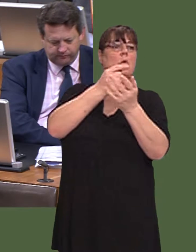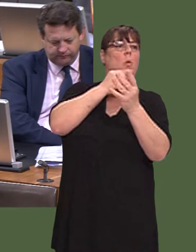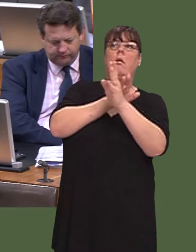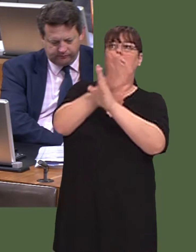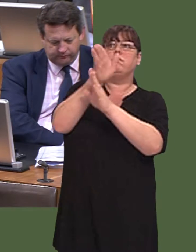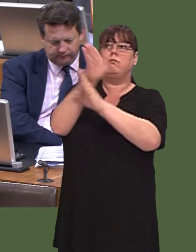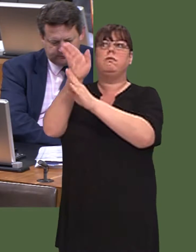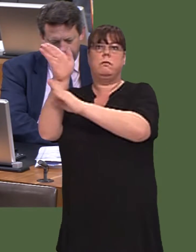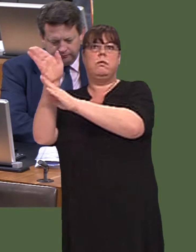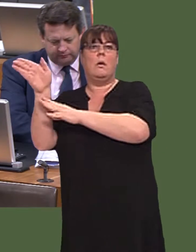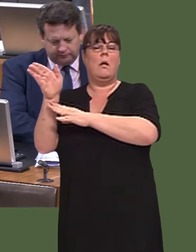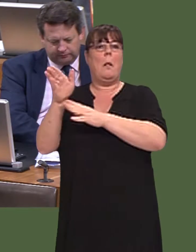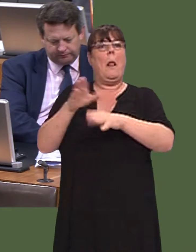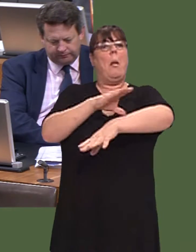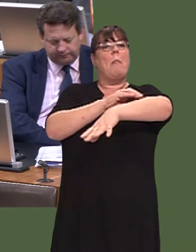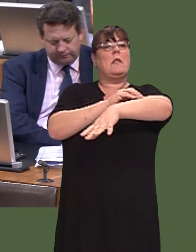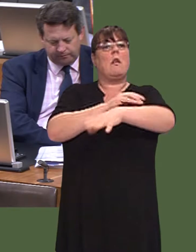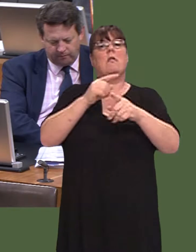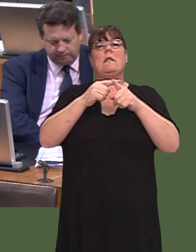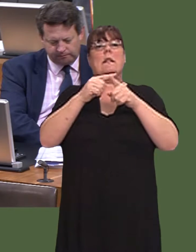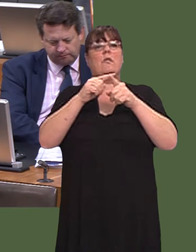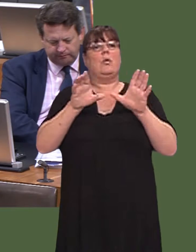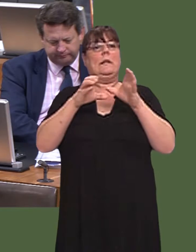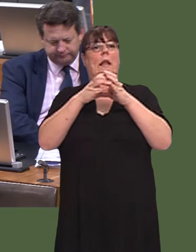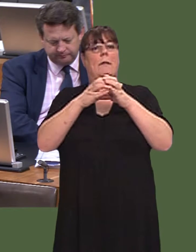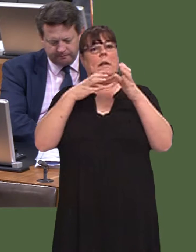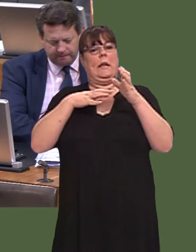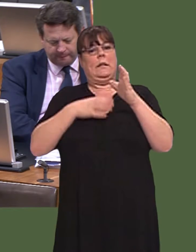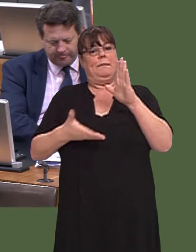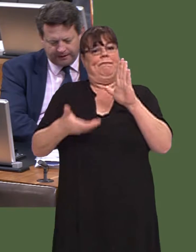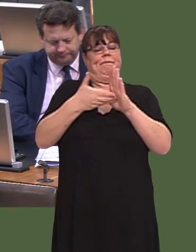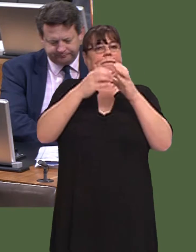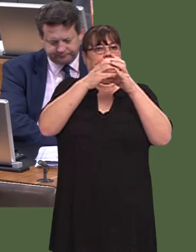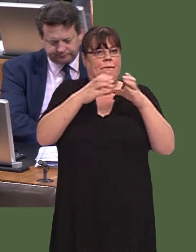We will continue to enhance the musculoskeletal clinical teams, including the focus on physiotherapy.